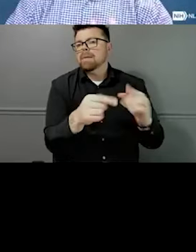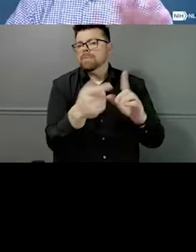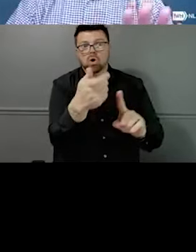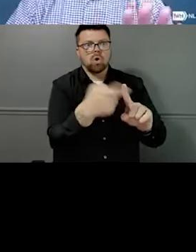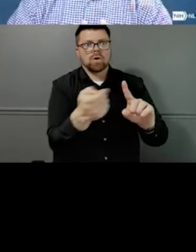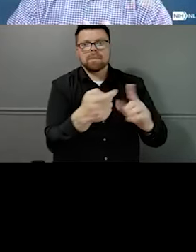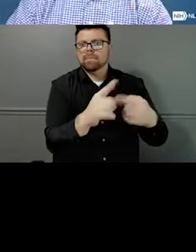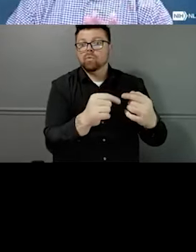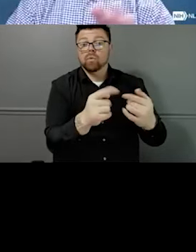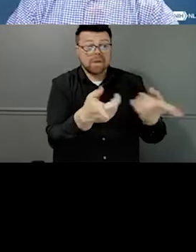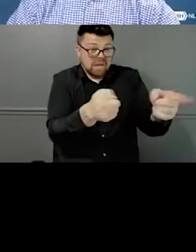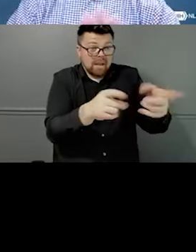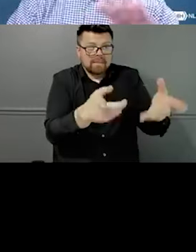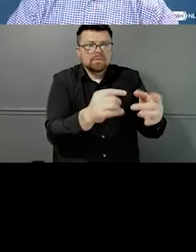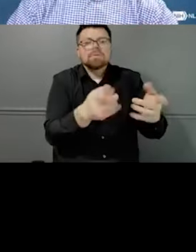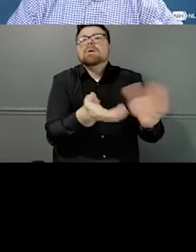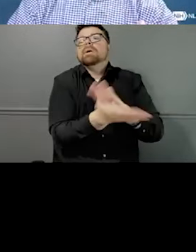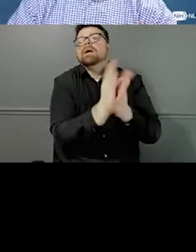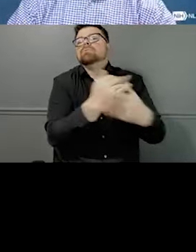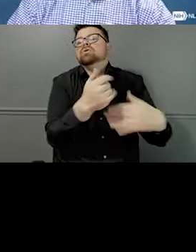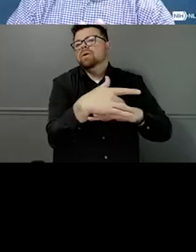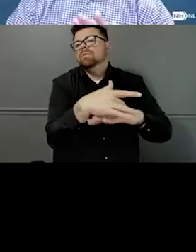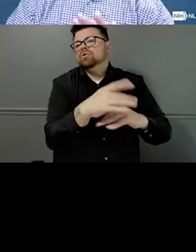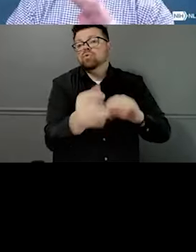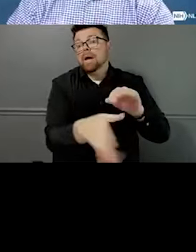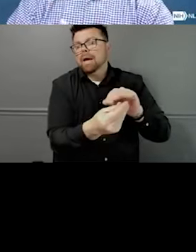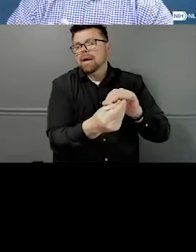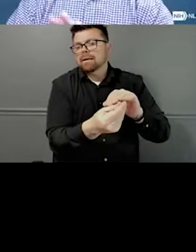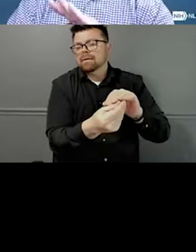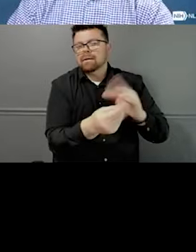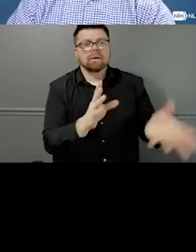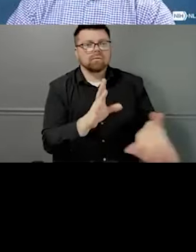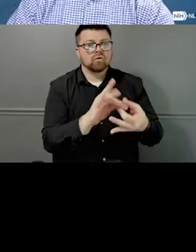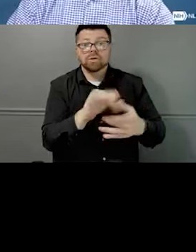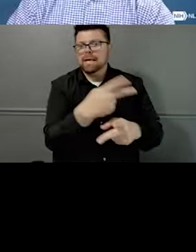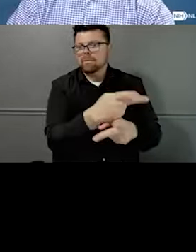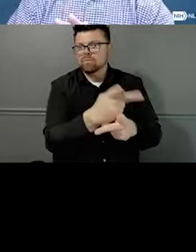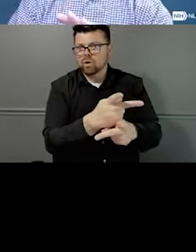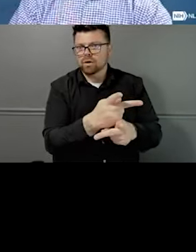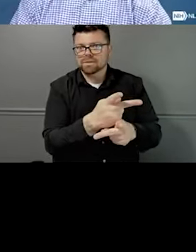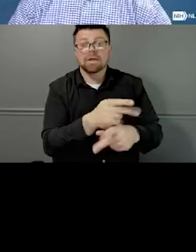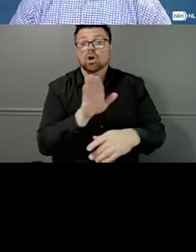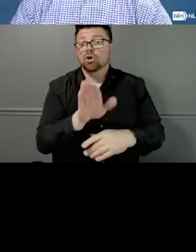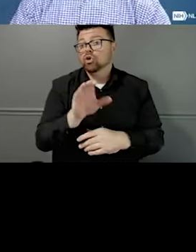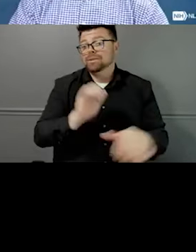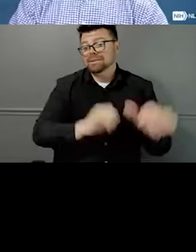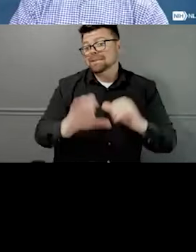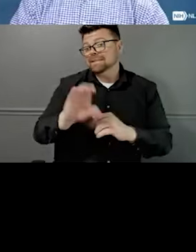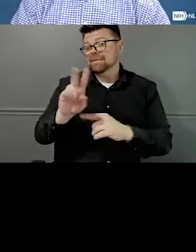available for you to add as one of the products in your SciENcv biosketch.